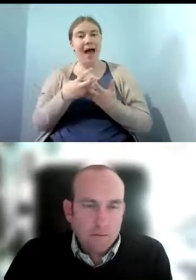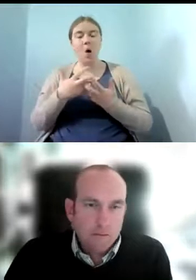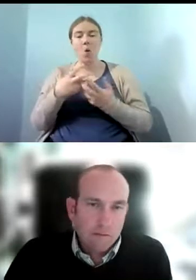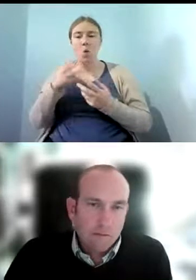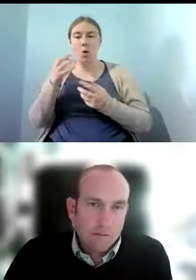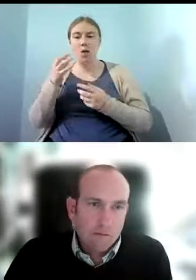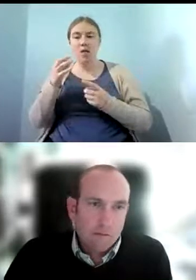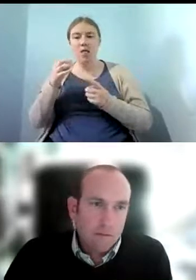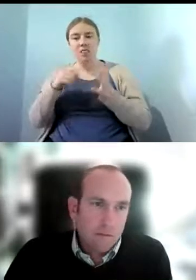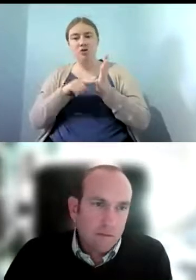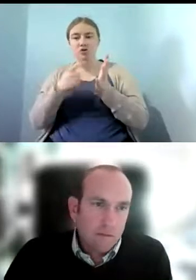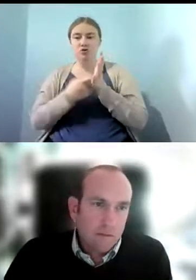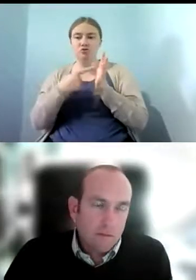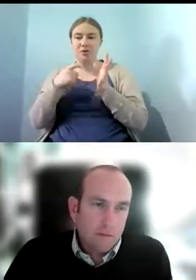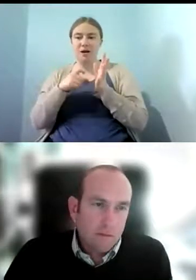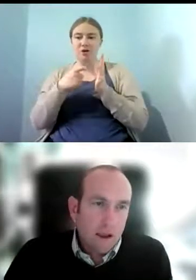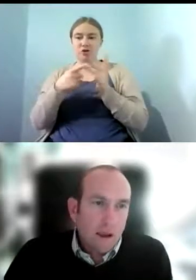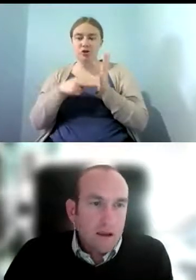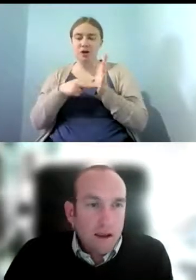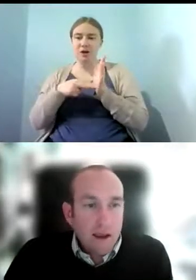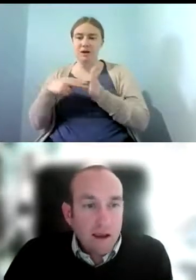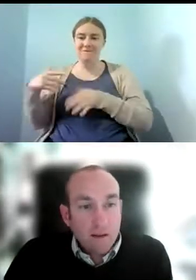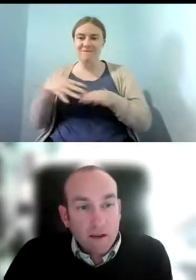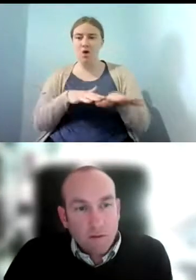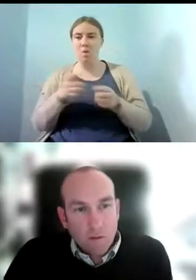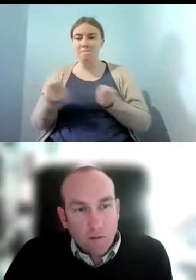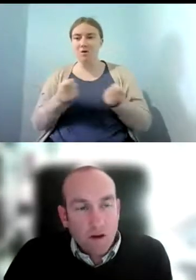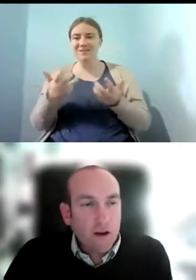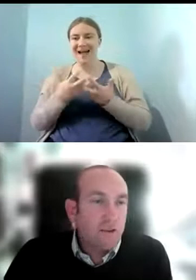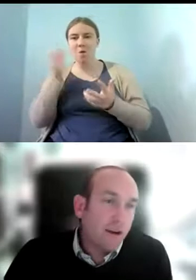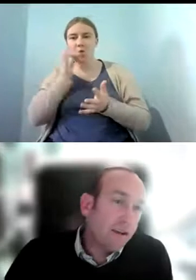talk a little bit about the pen stock gates of it yeah so again i'm on the right photo here so